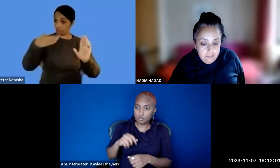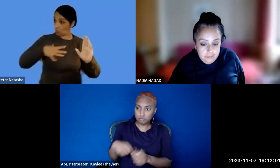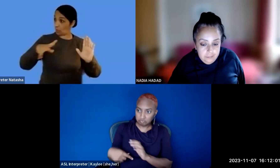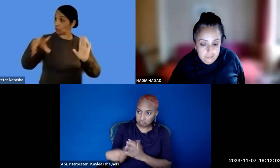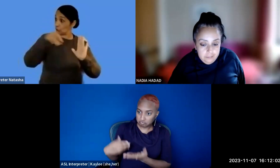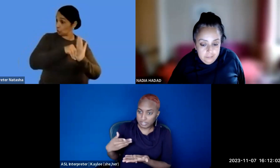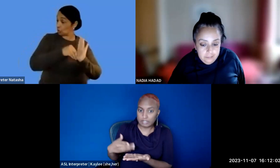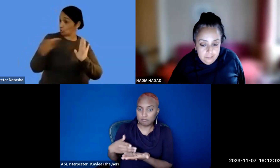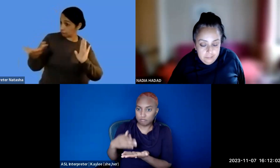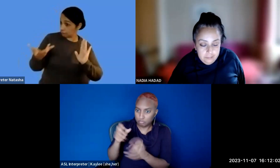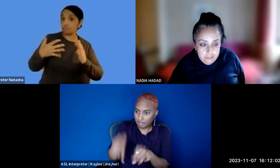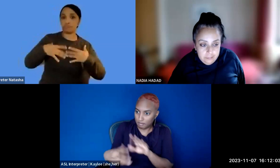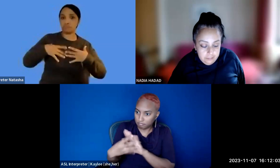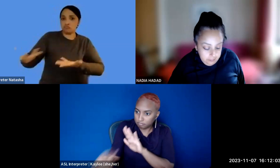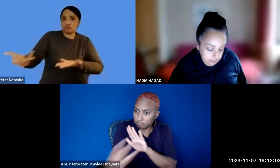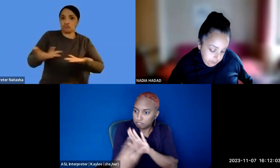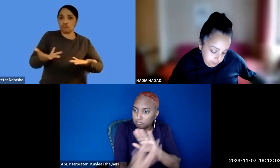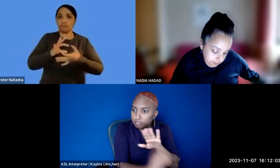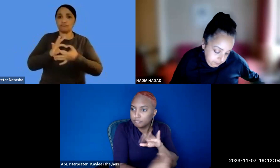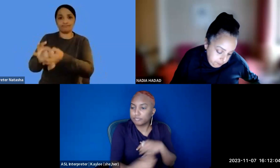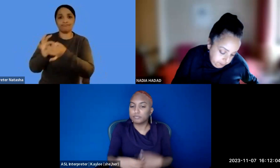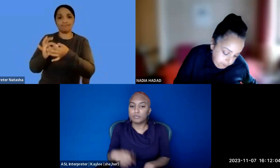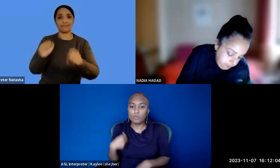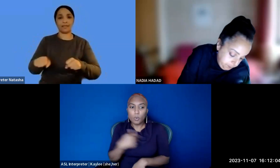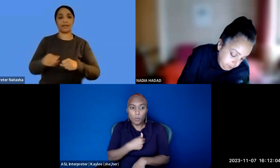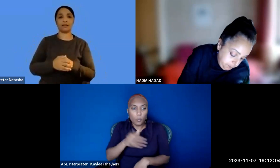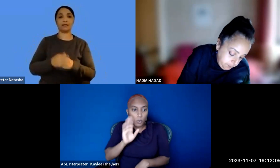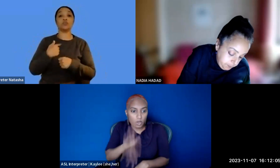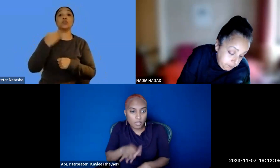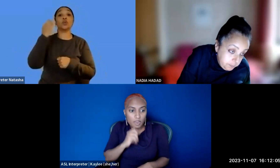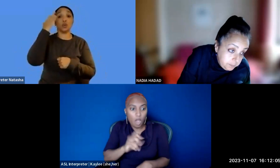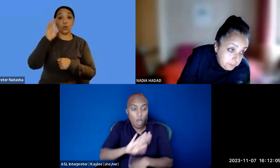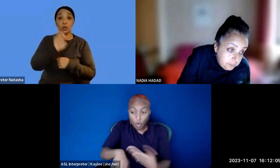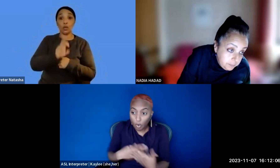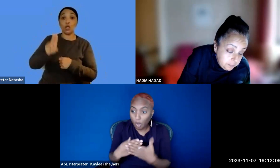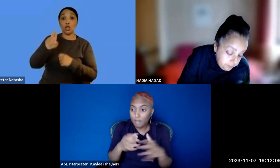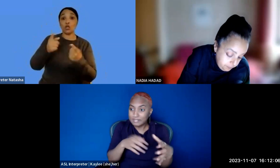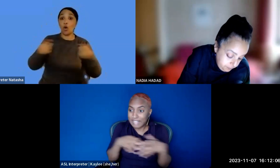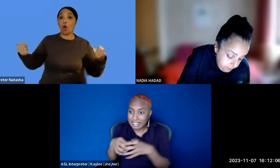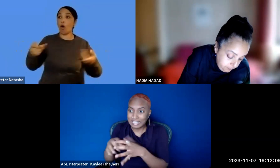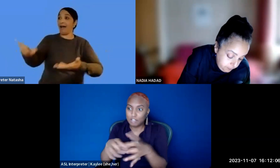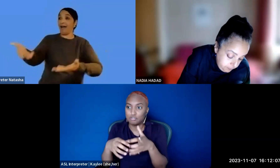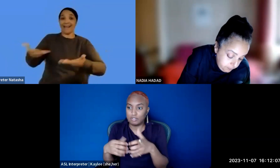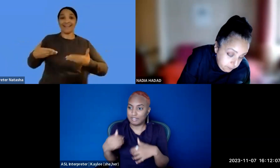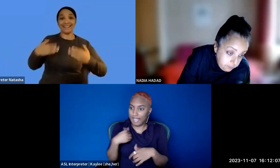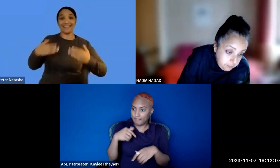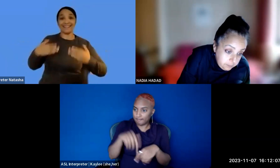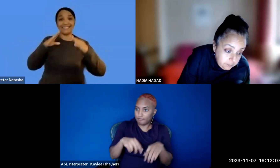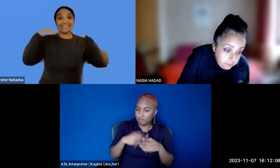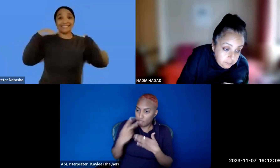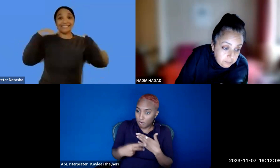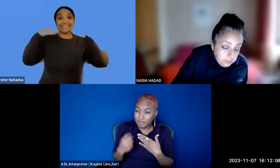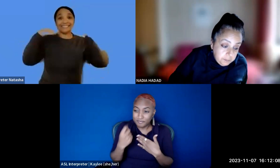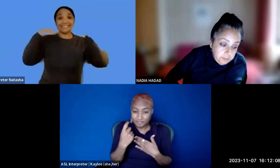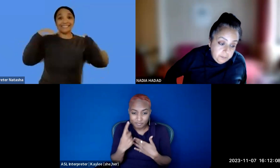We know that the door is not open in all EU delegations, but, as you will hear today, some delegations are,